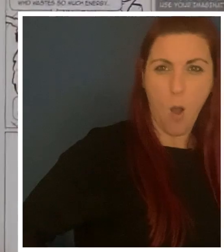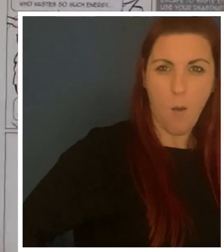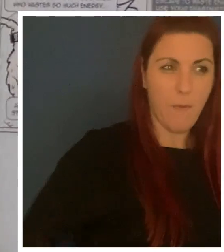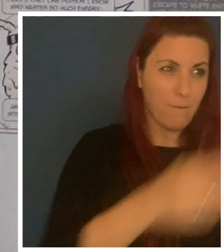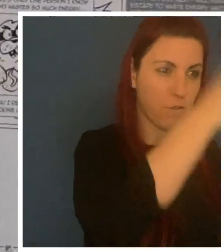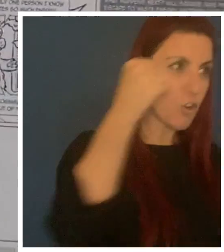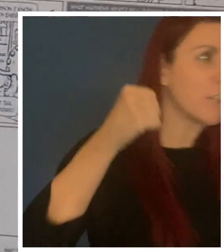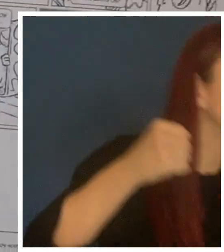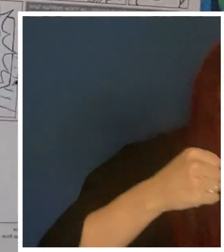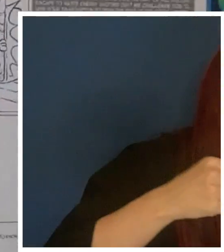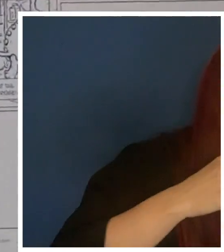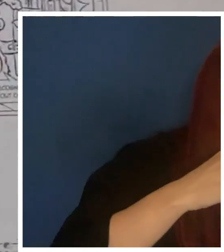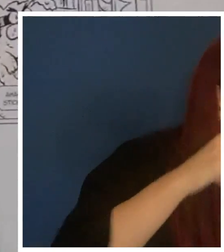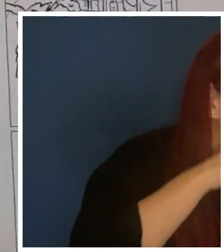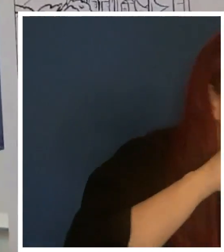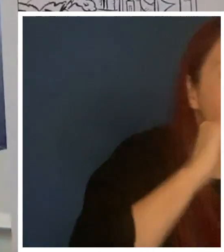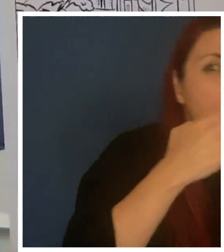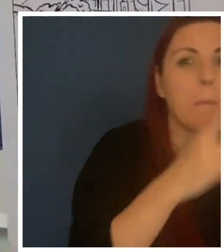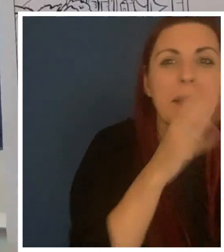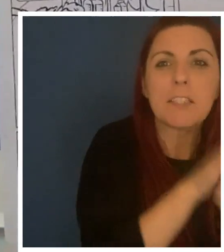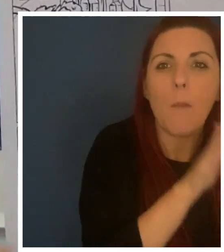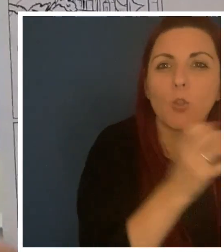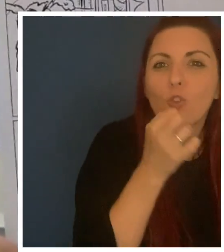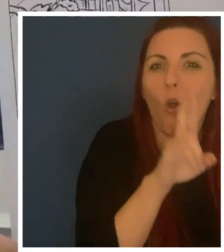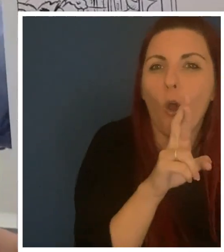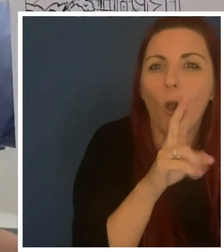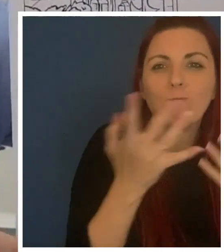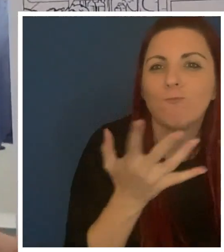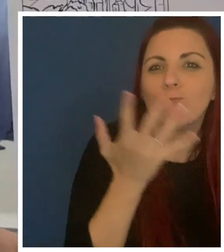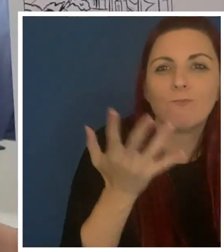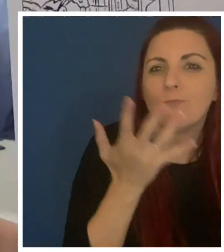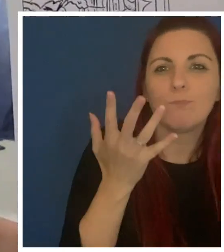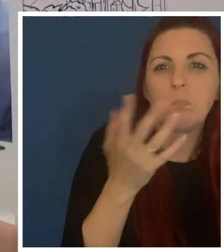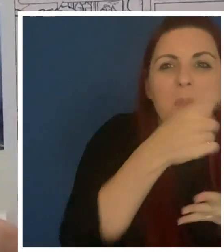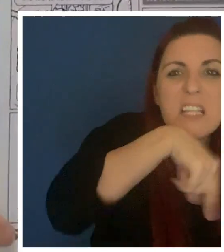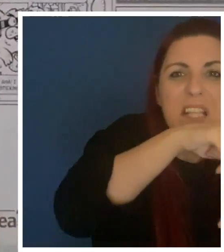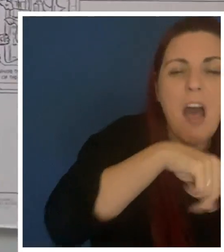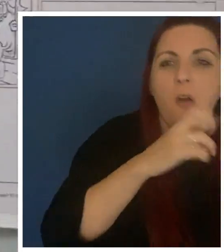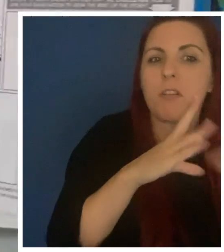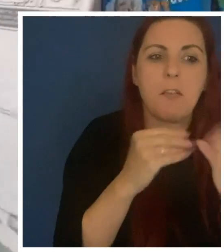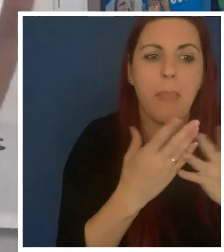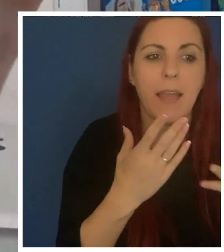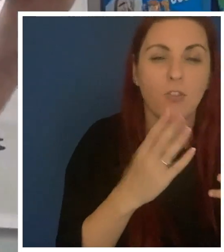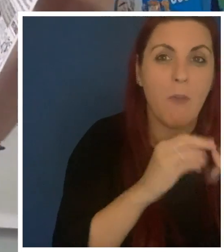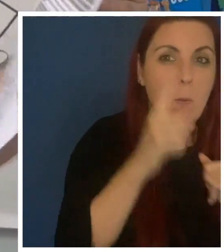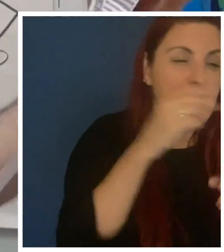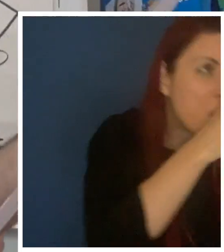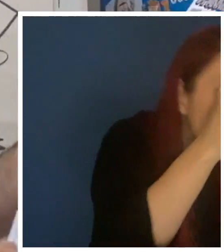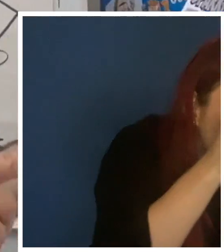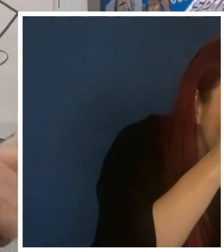a sandwich or make themselves, I don't know, pizza or something, they're trying to see what's in the fridge they can eat.